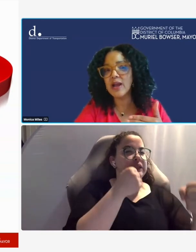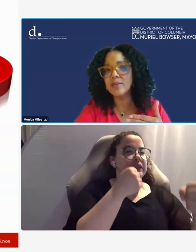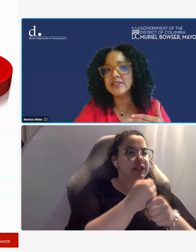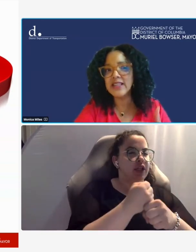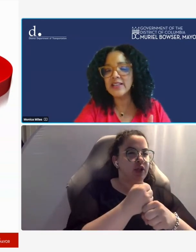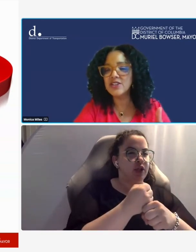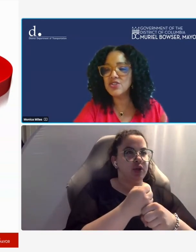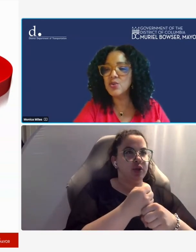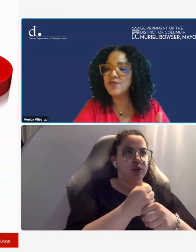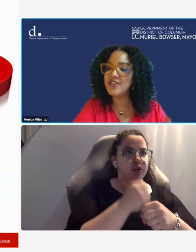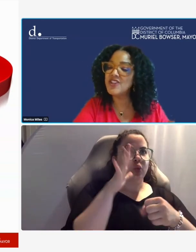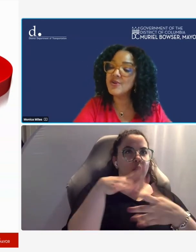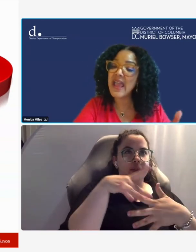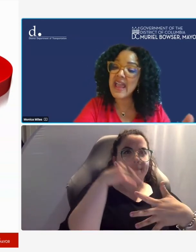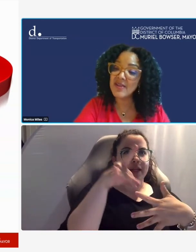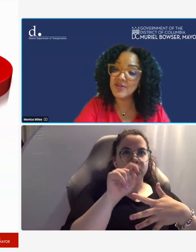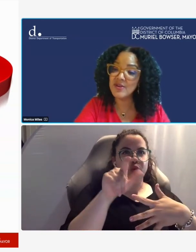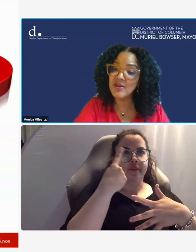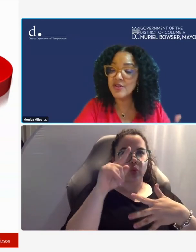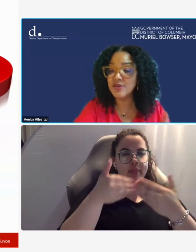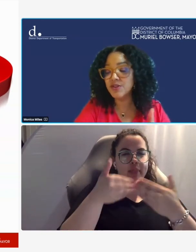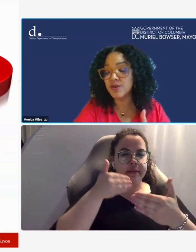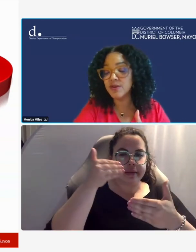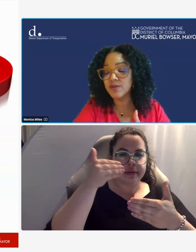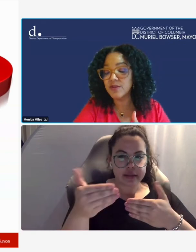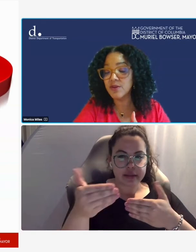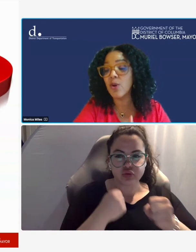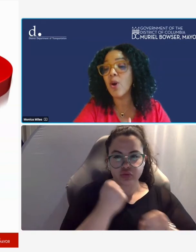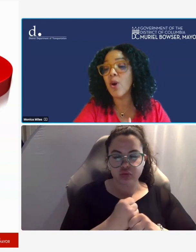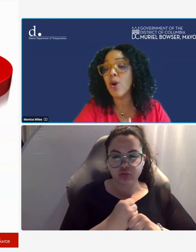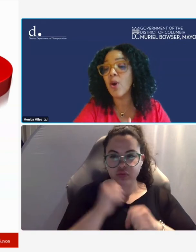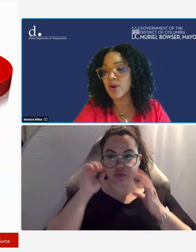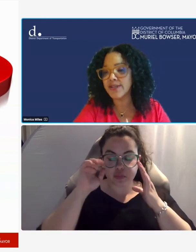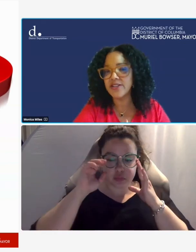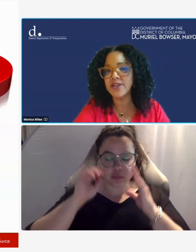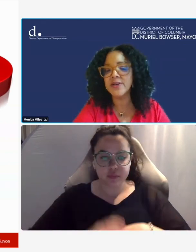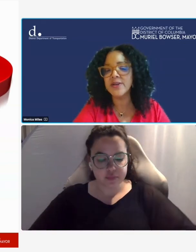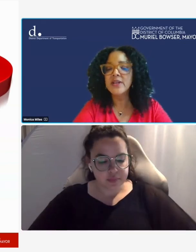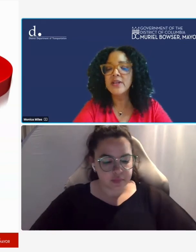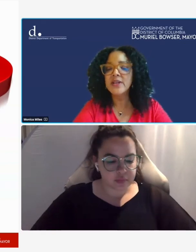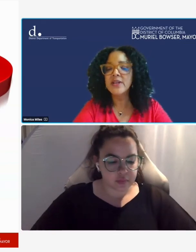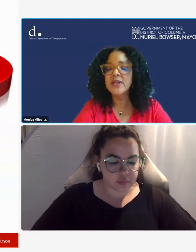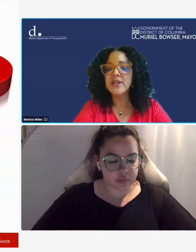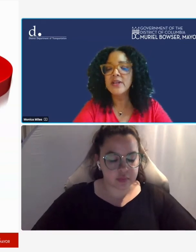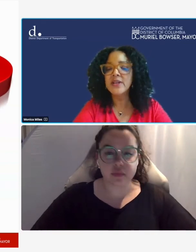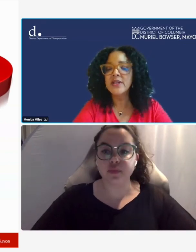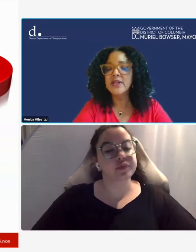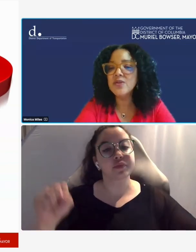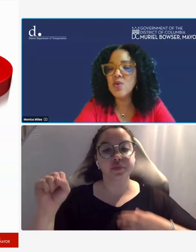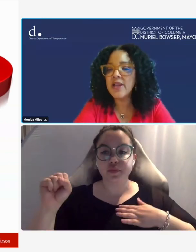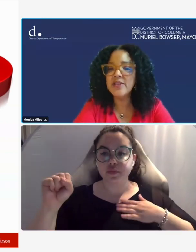select the tool for the year after you your your audit your audited year so um the reason why it's